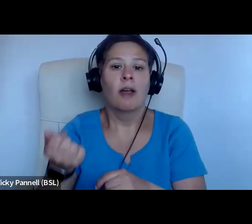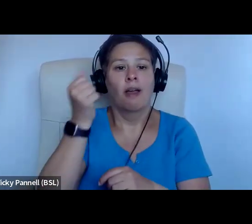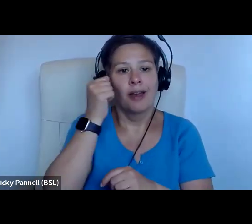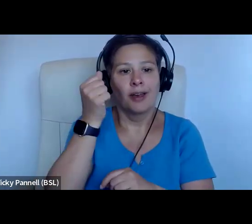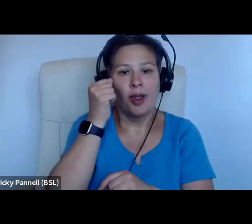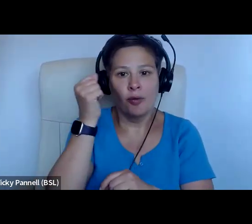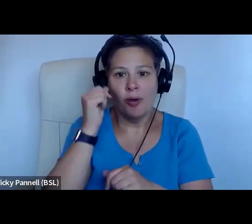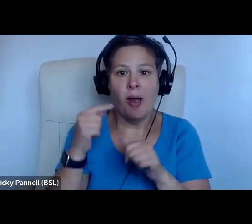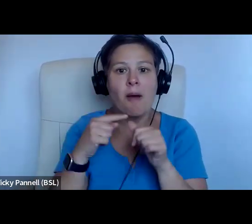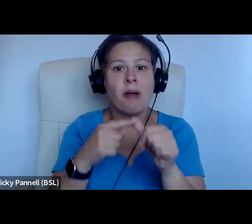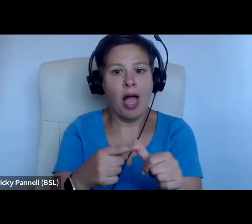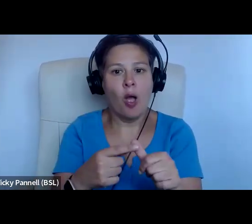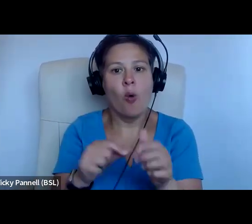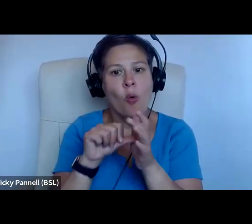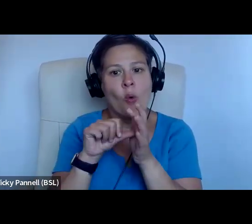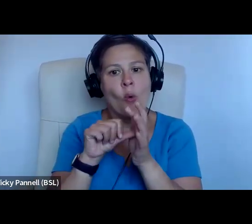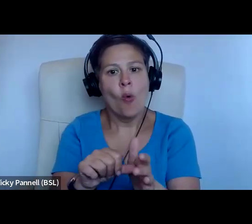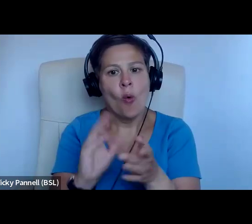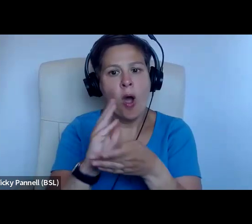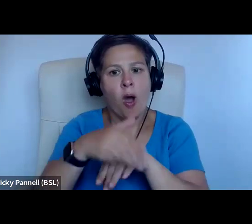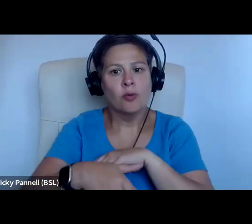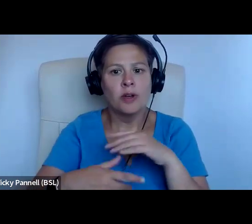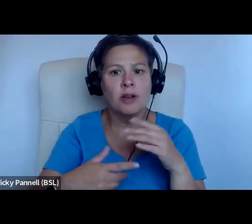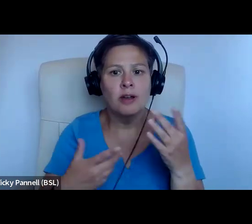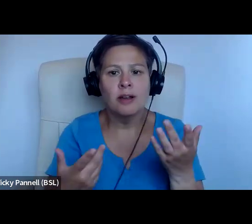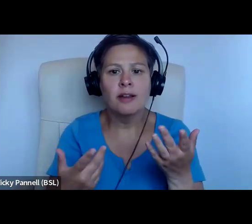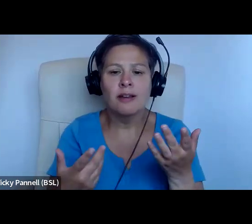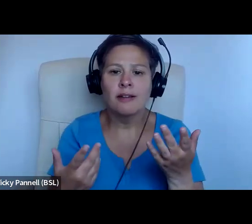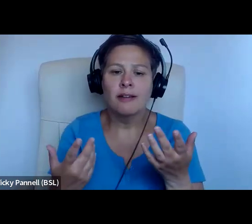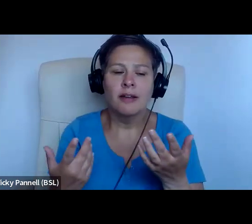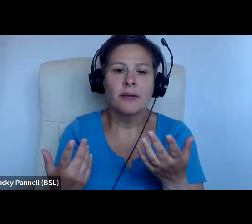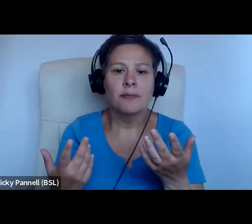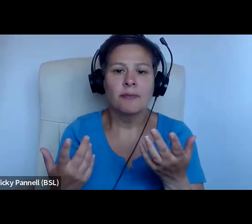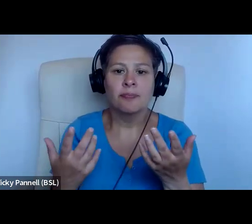I got lucky and found a role at Policy Connect on assistive and accessible technology.